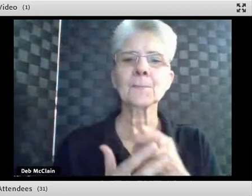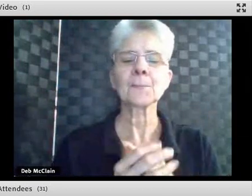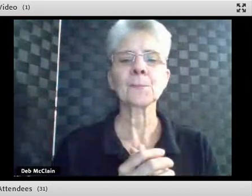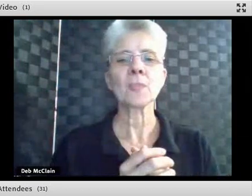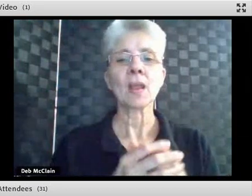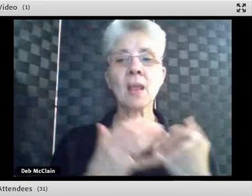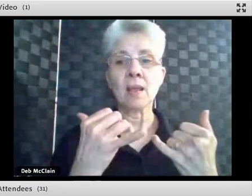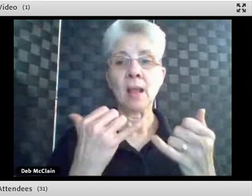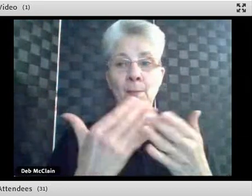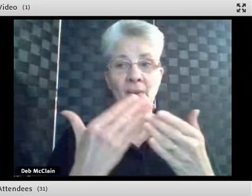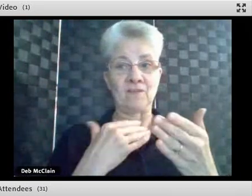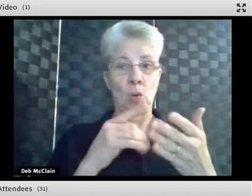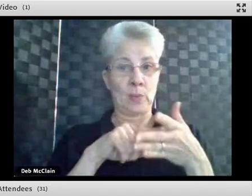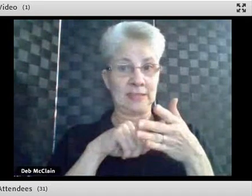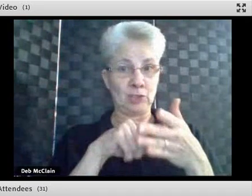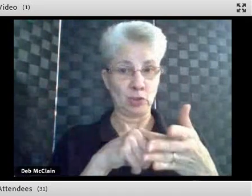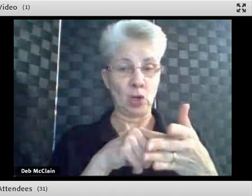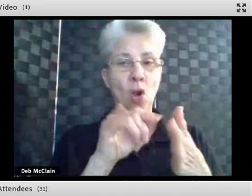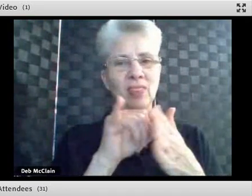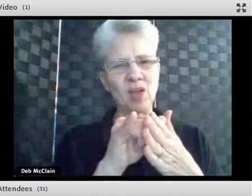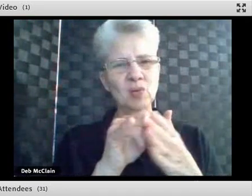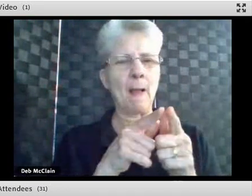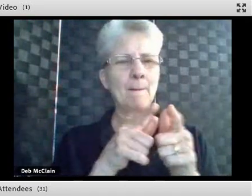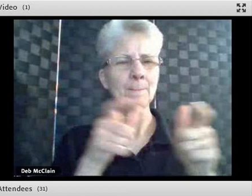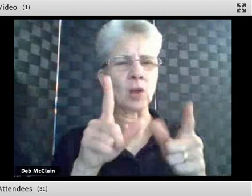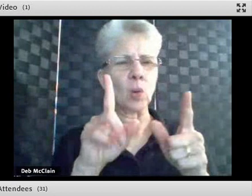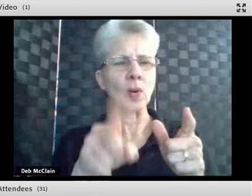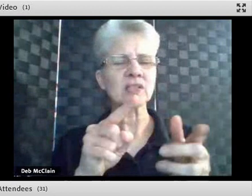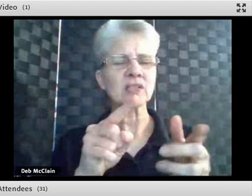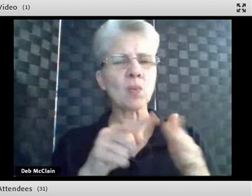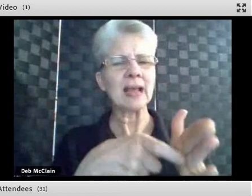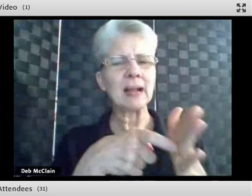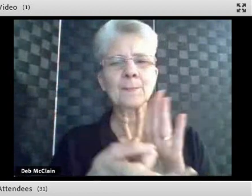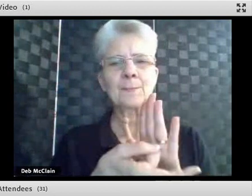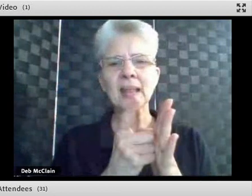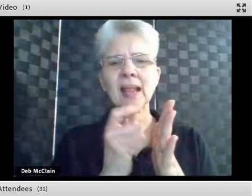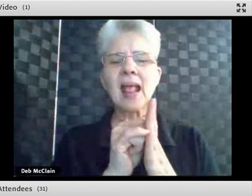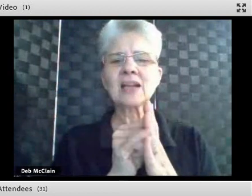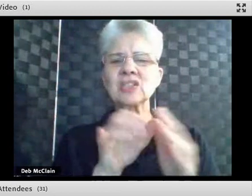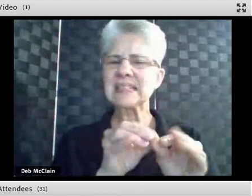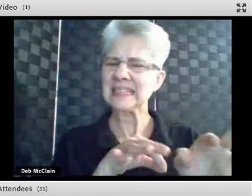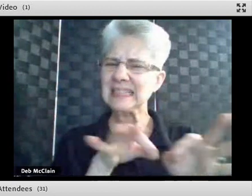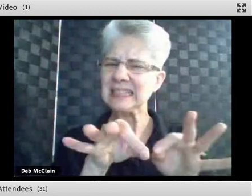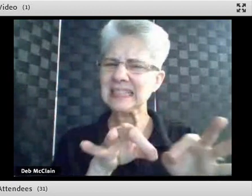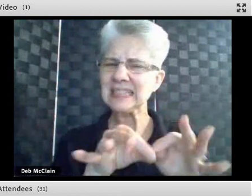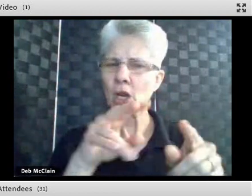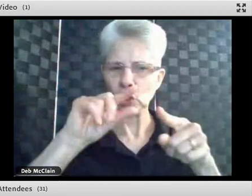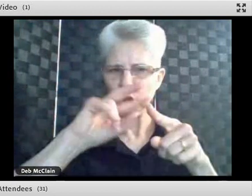So before we get to those, sort of, big questions, I wanted to take a minute and just sort of clarify some terminology.